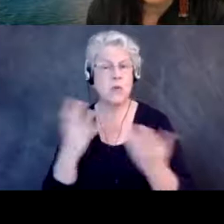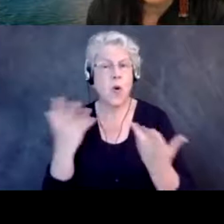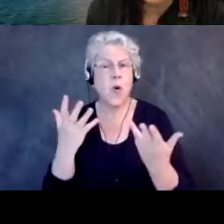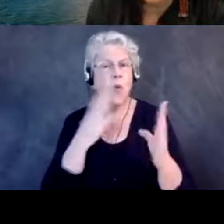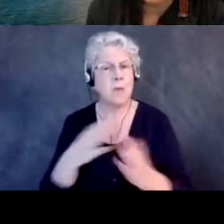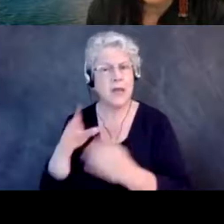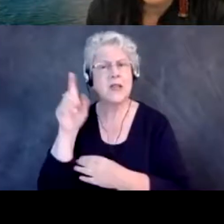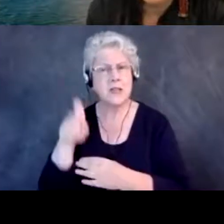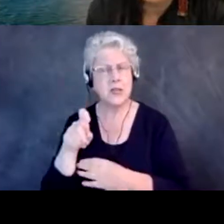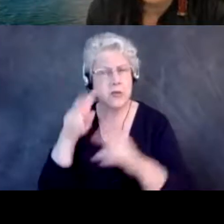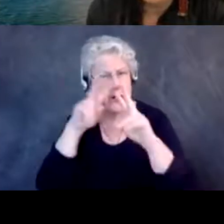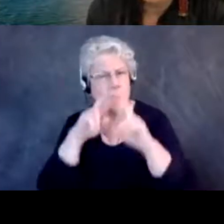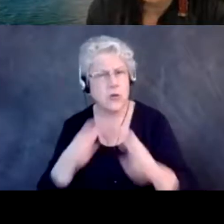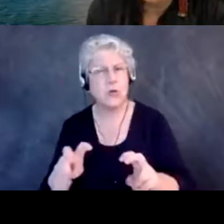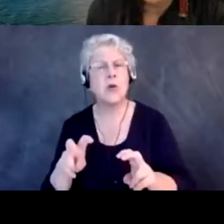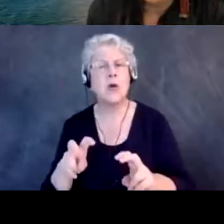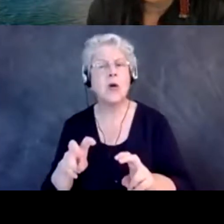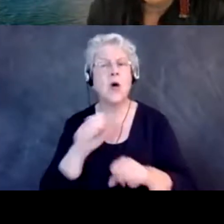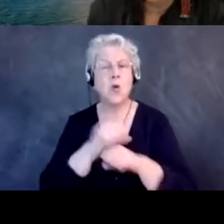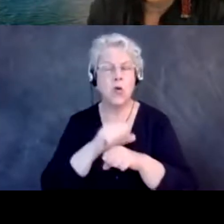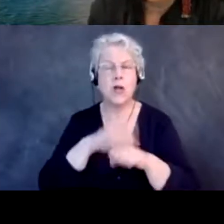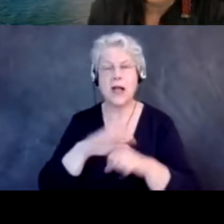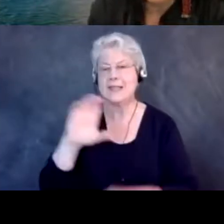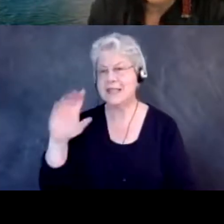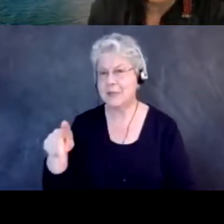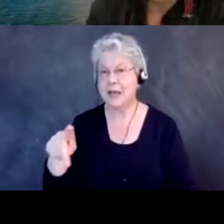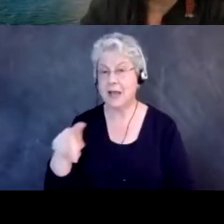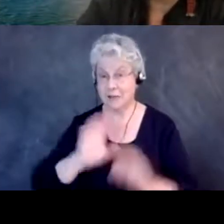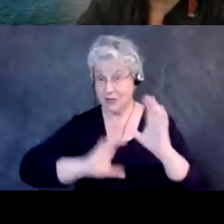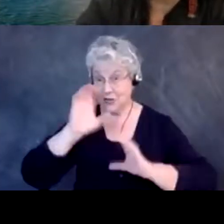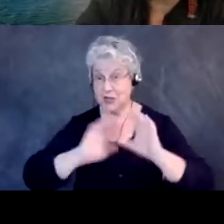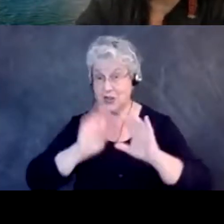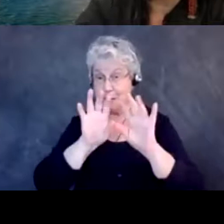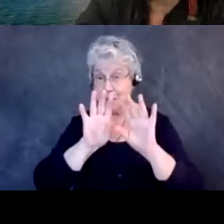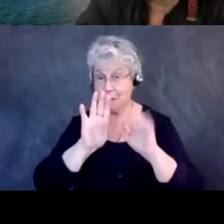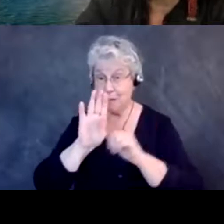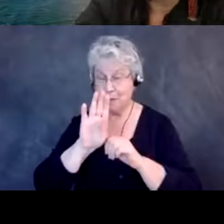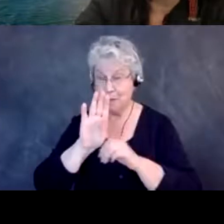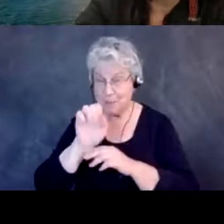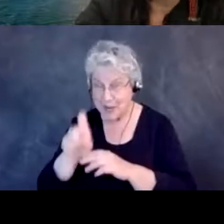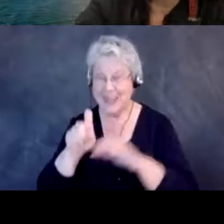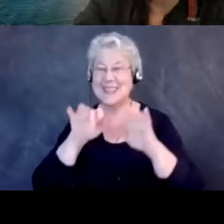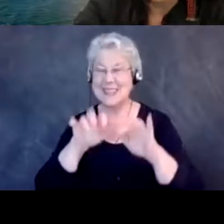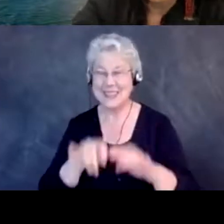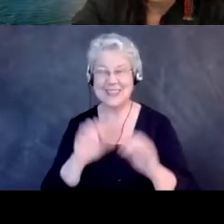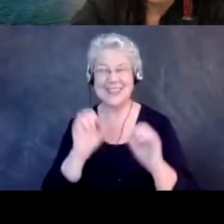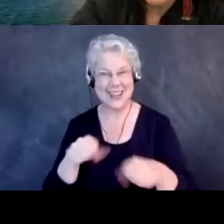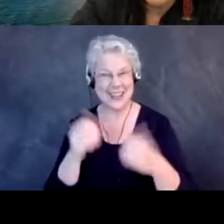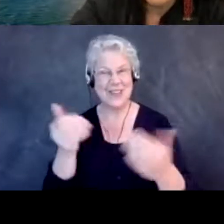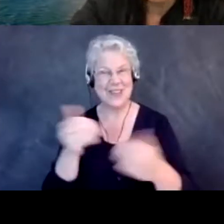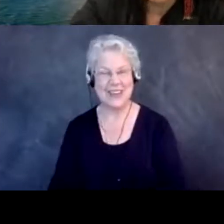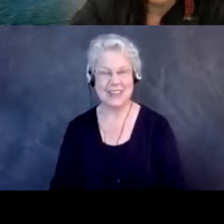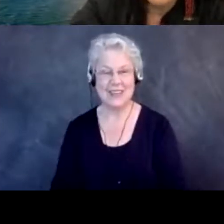working on your CCP? Want to pop that in the chat box? Community plan, health plan,